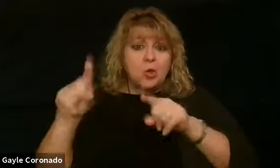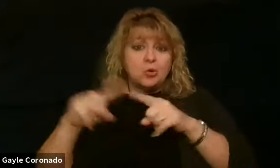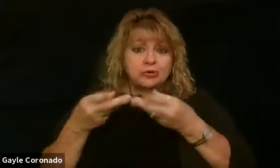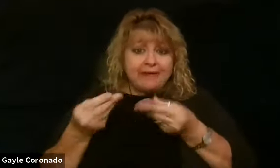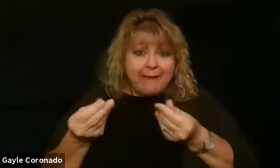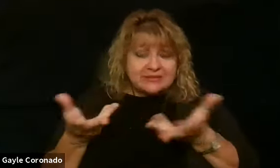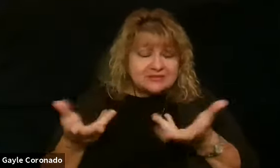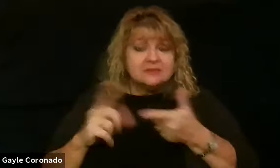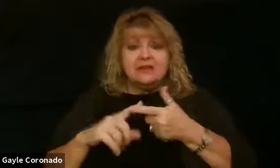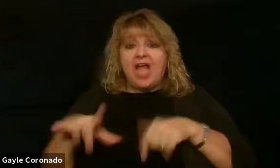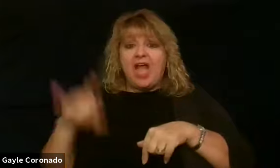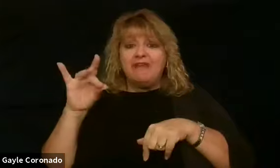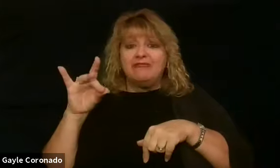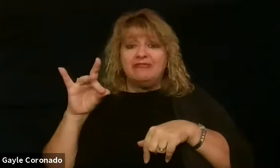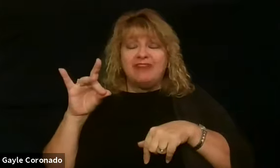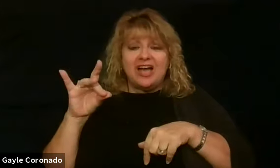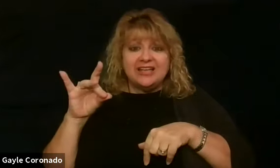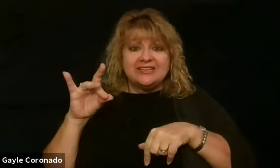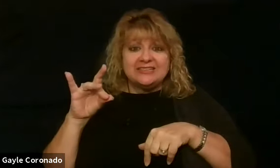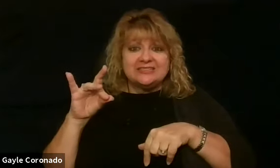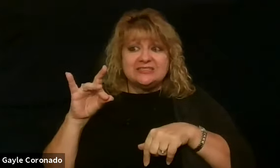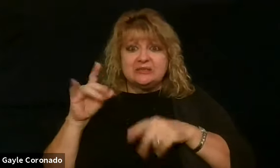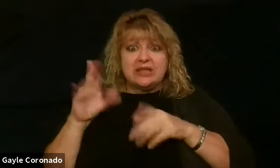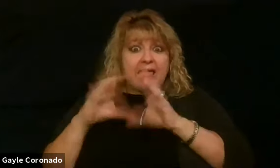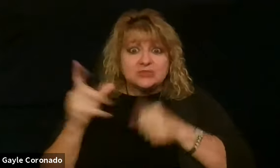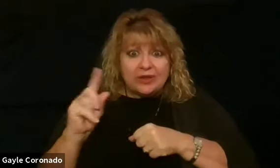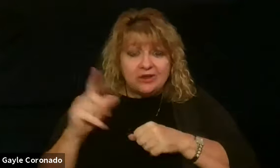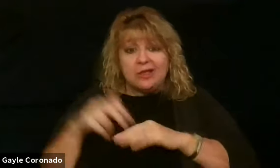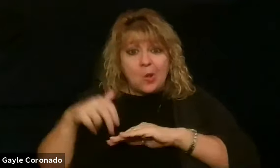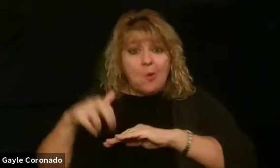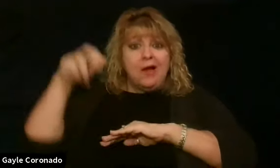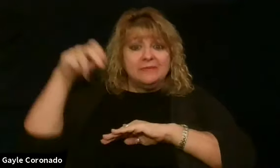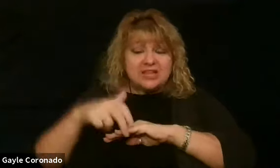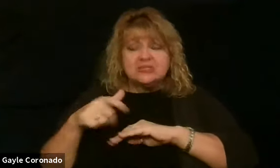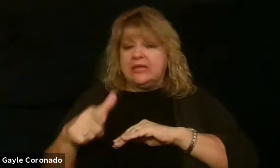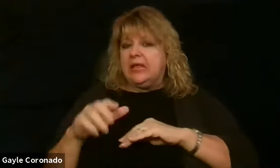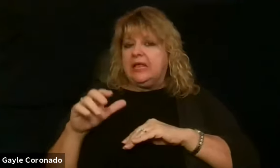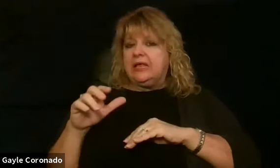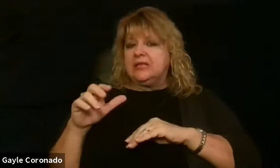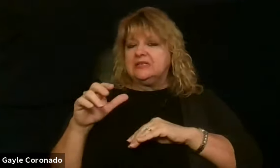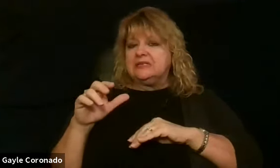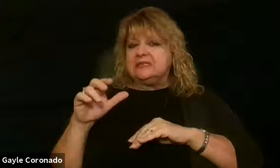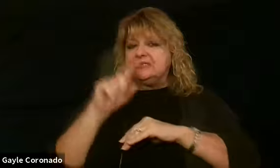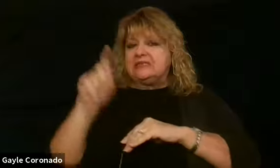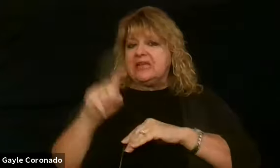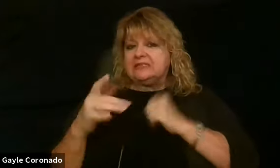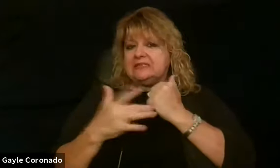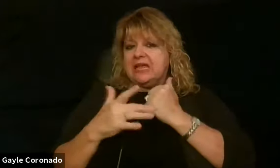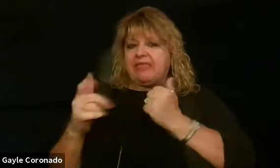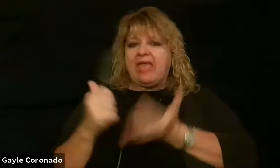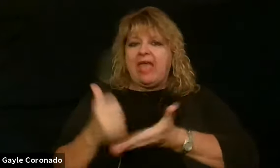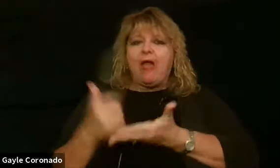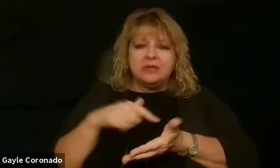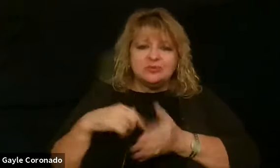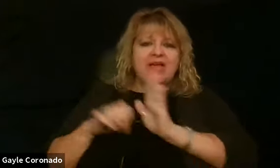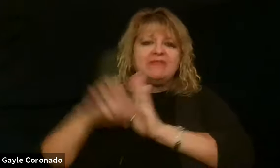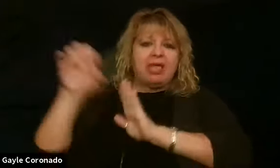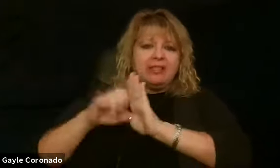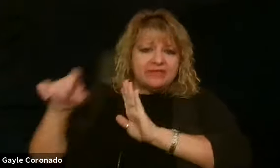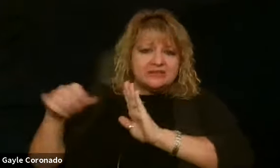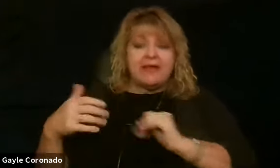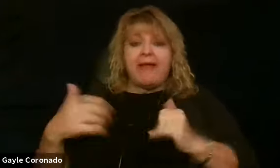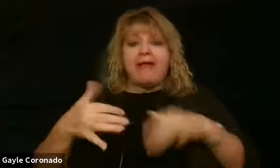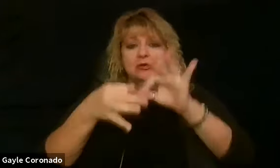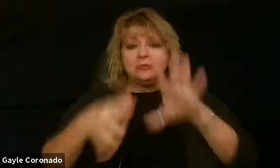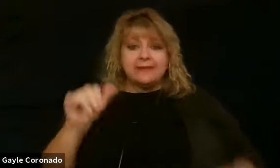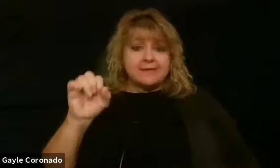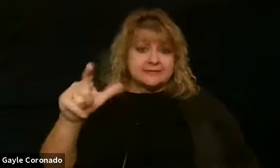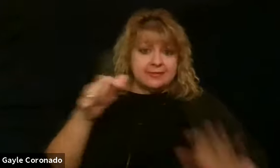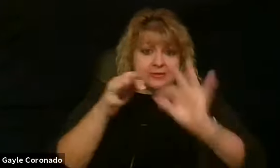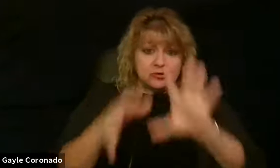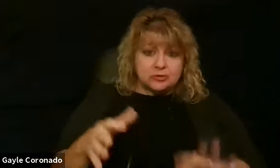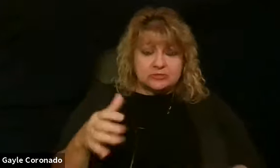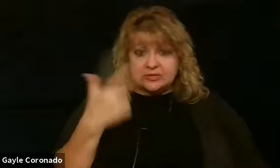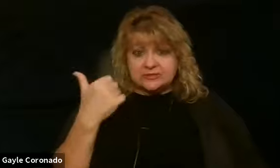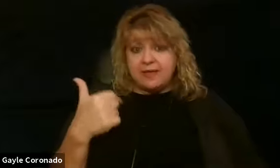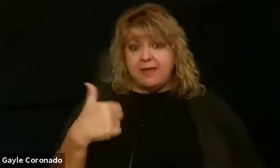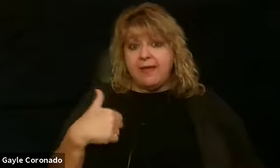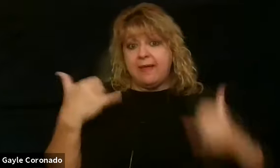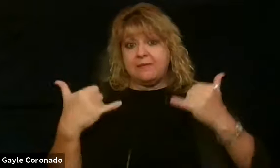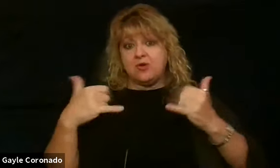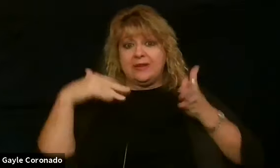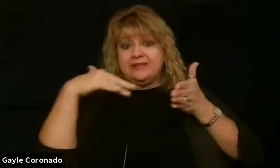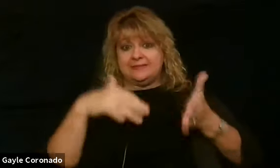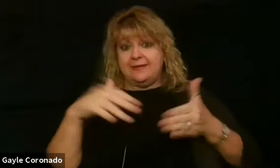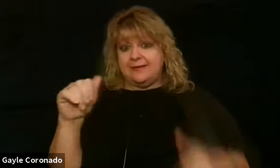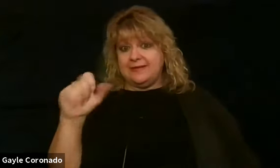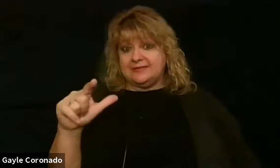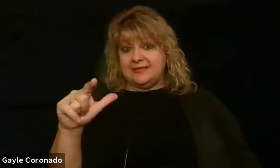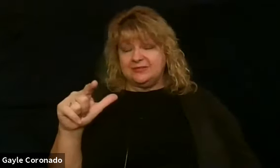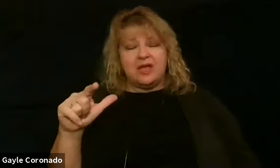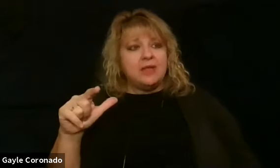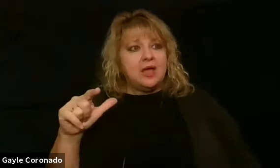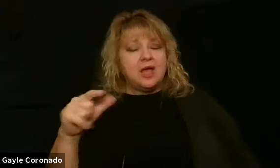But thankfully here at Texas Tech, even though it's the biggest college in the nation. They do cater to us so we do have elevators and we have interpreters, of ASL interpreters because I'm currently studying ASL, so I'm amazed that Miss Gail was here,